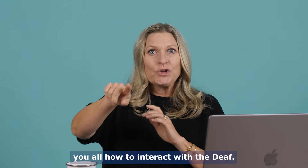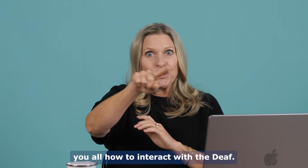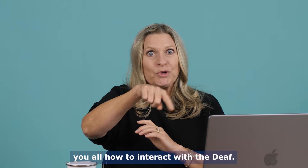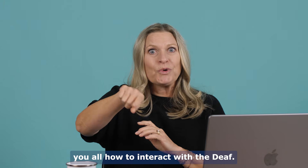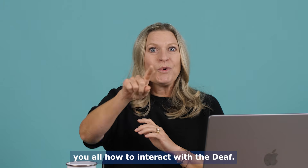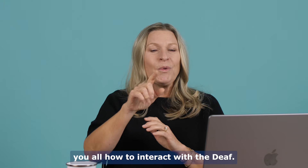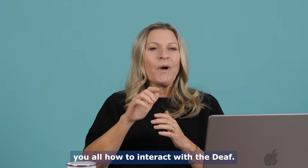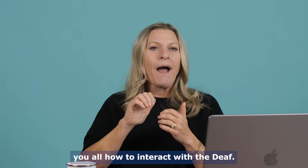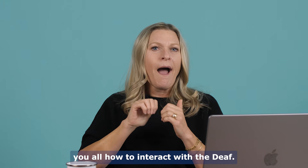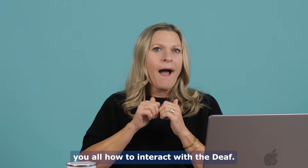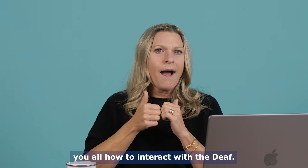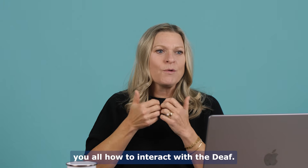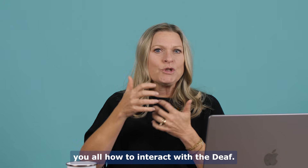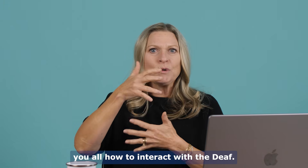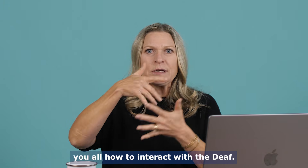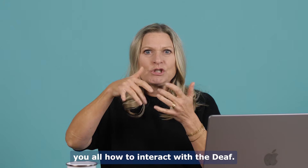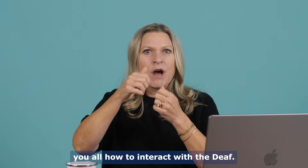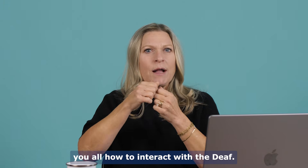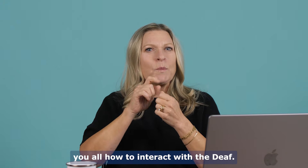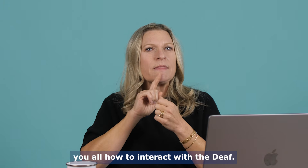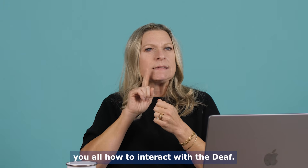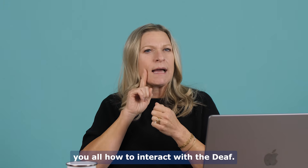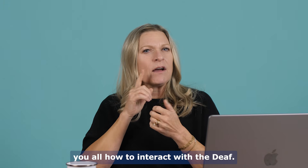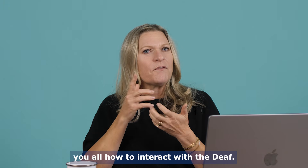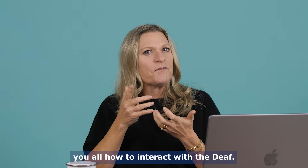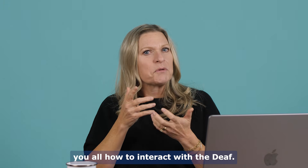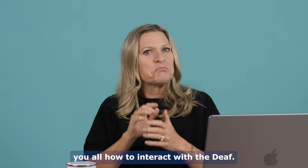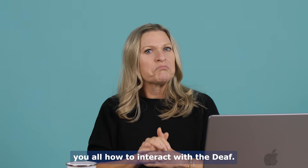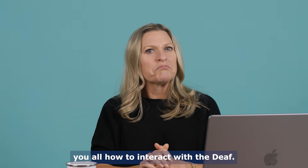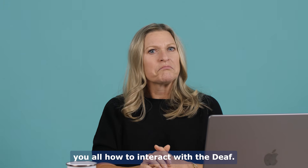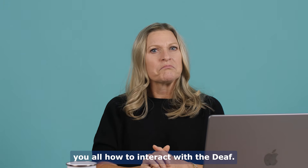you all how to interact with the Deaf.